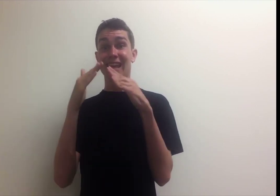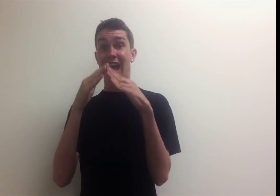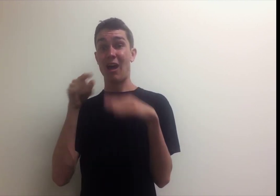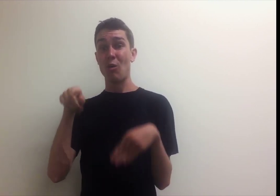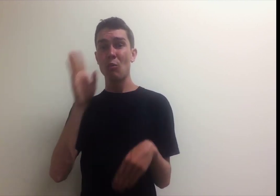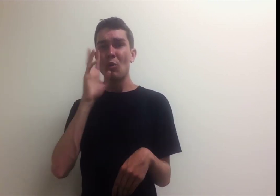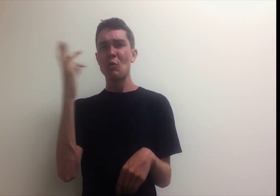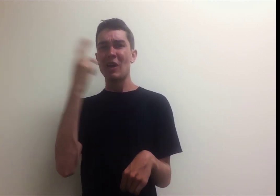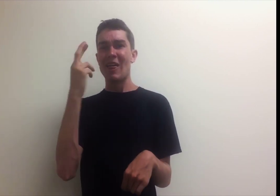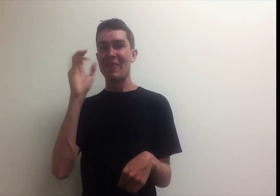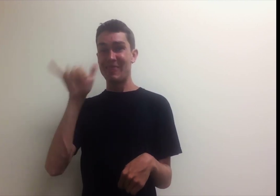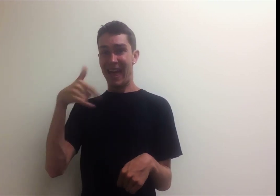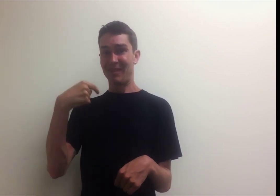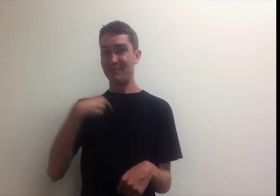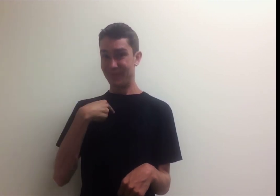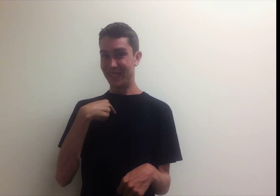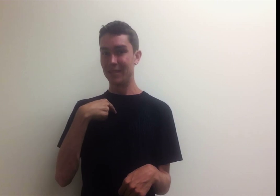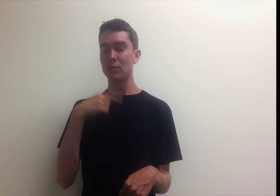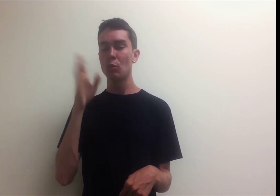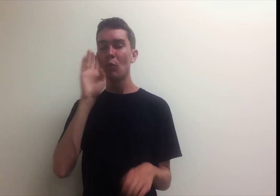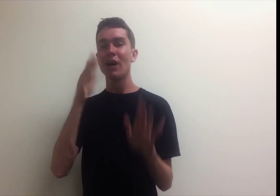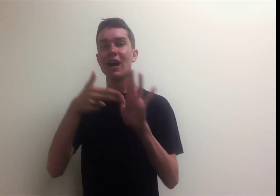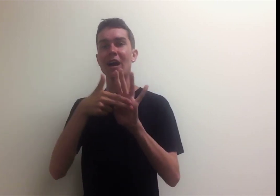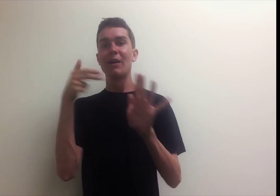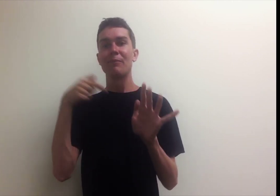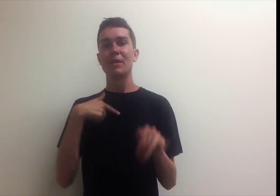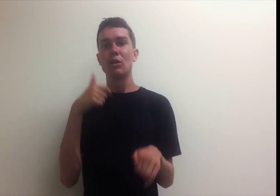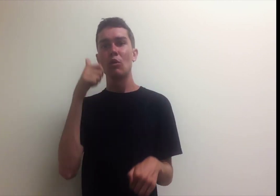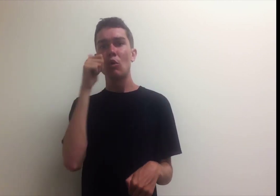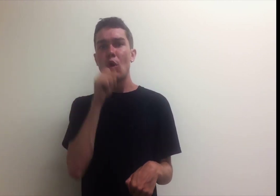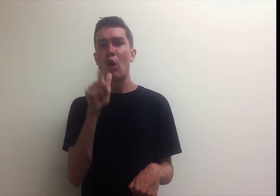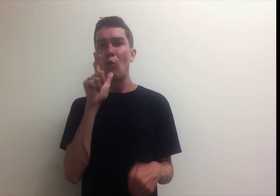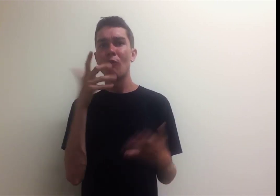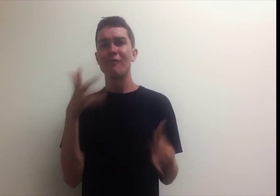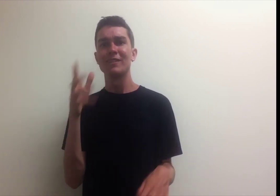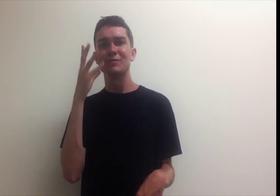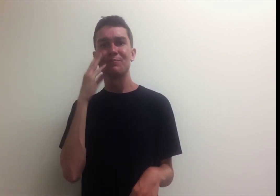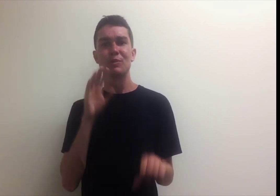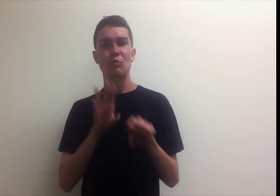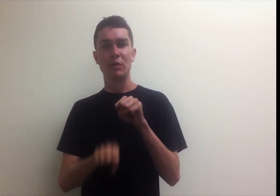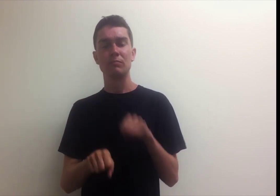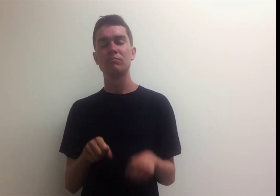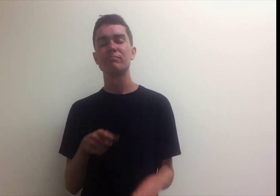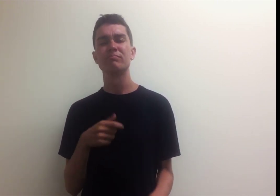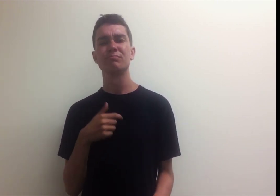that my entire hometown would find out and know me as the girl who got assaulted.